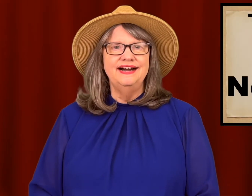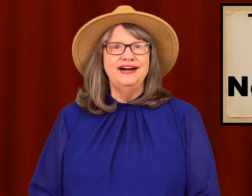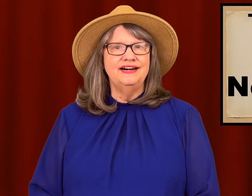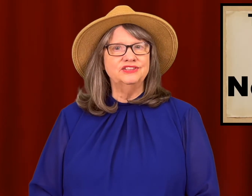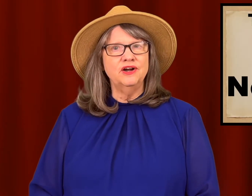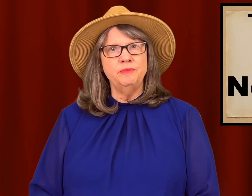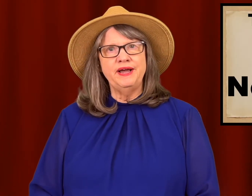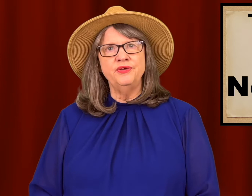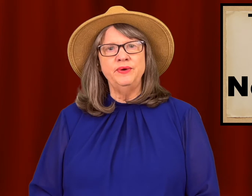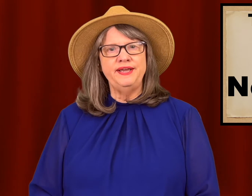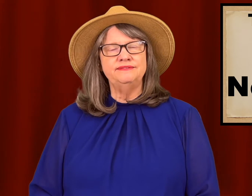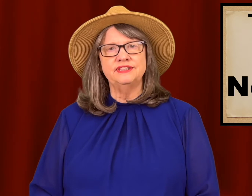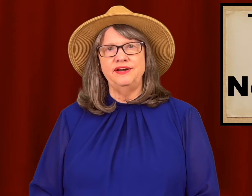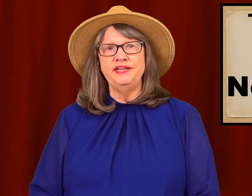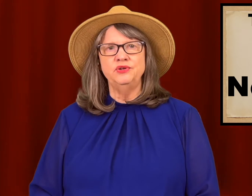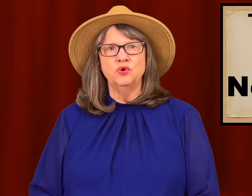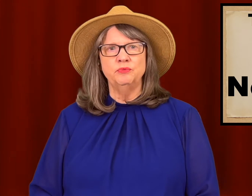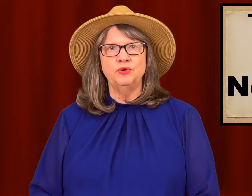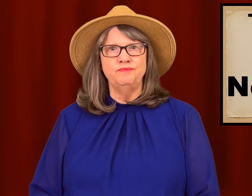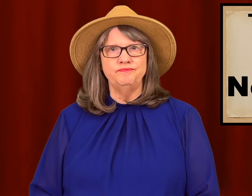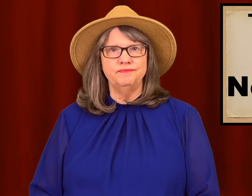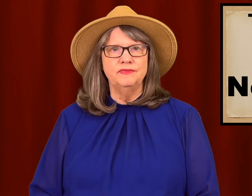I'll talk about the way of signing NORMAL.